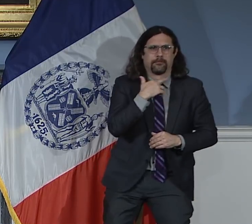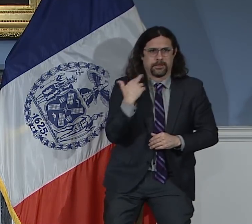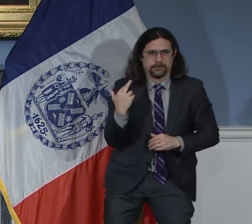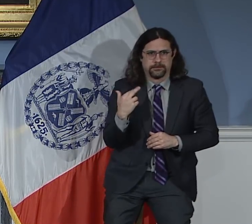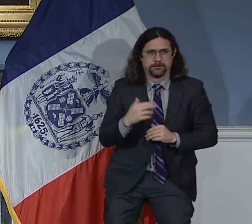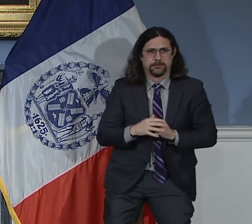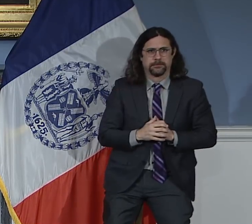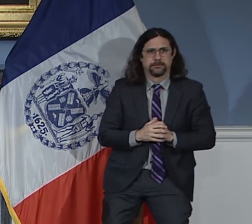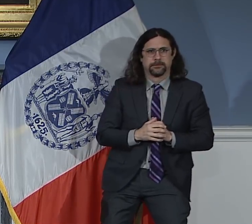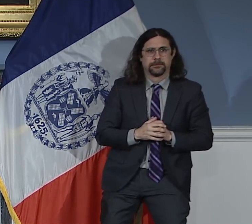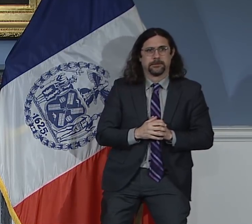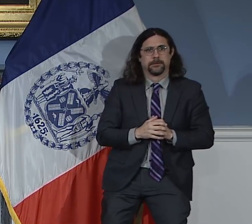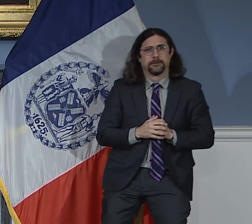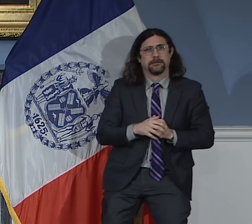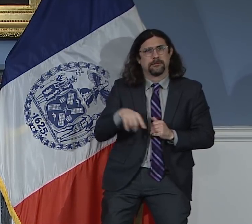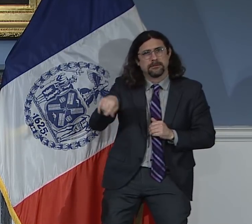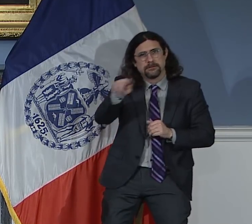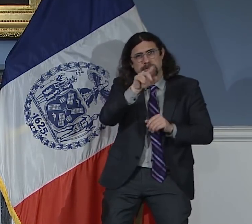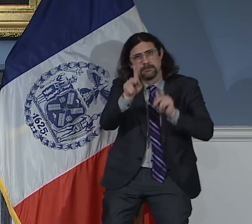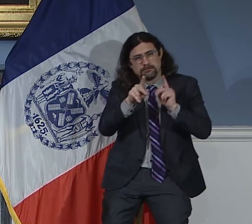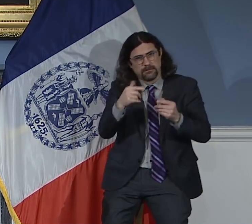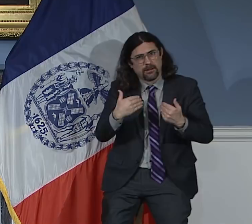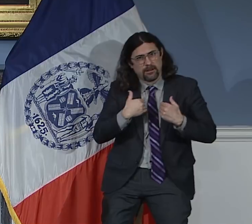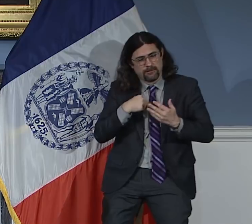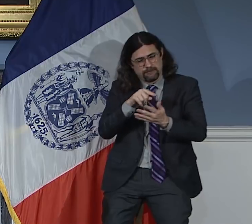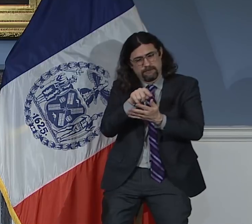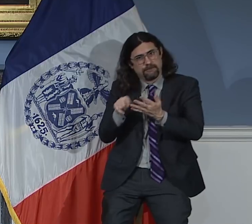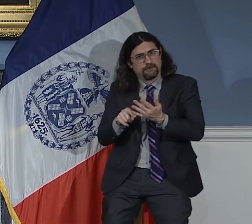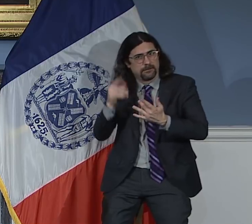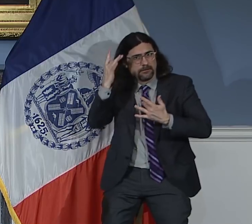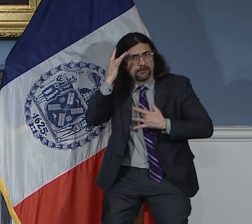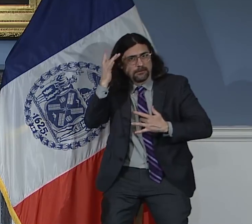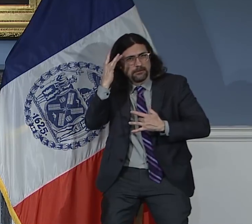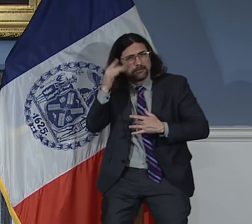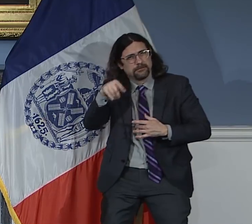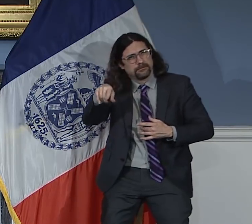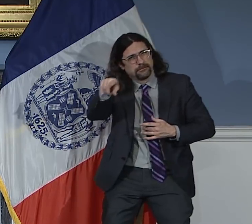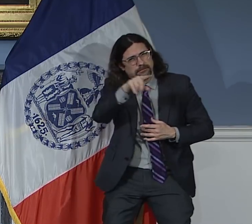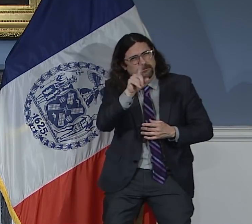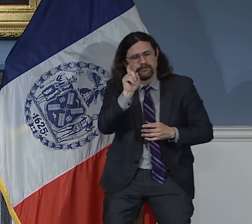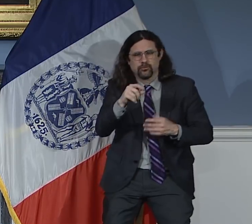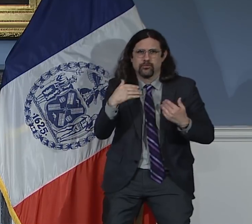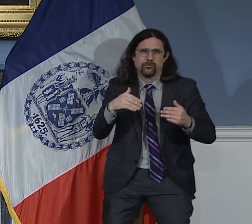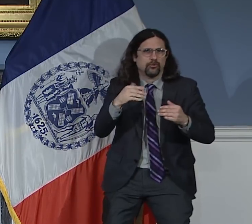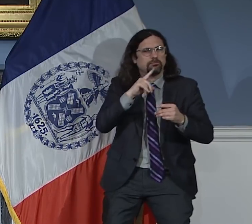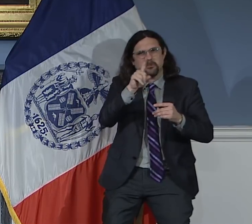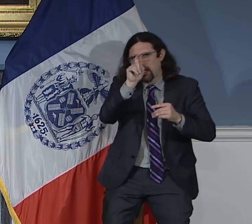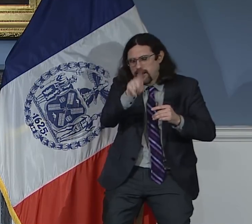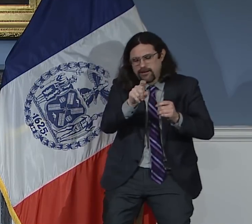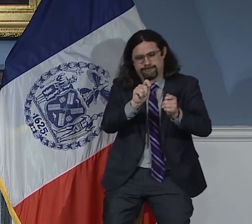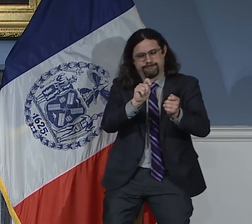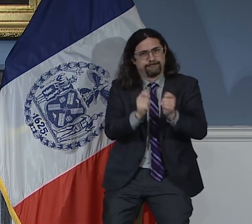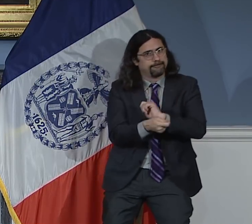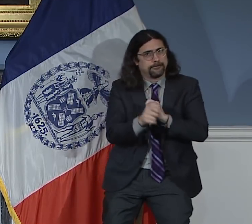AMESURES. IF YOU'REIN HATT CATEGORY OF PEOPLE, WE NEED YOU TO LIVE DIFFERENTLY AND WE NEED YOUR